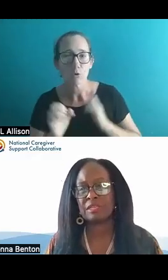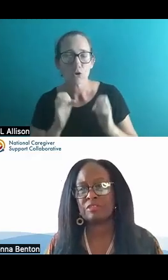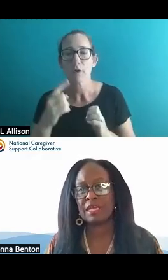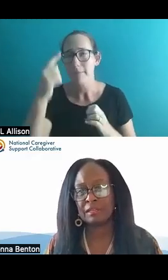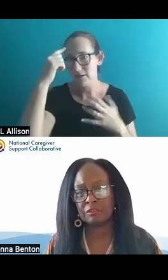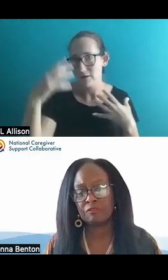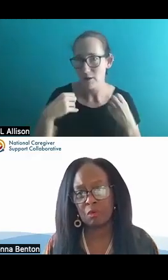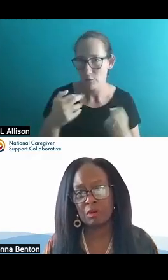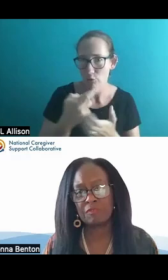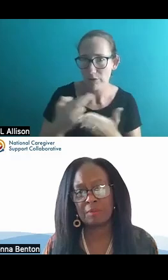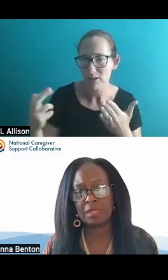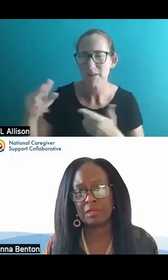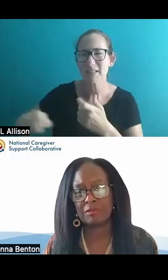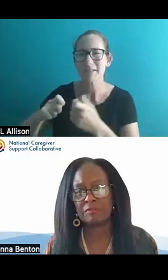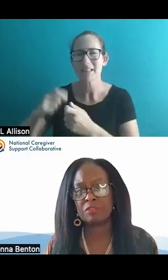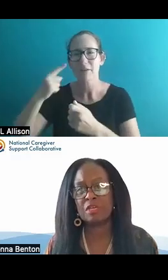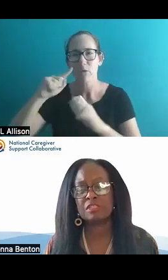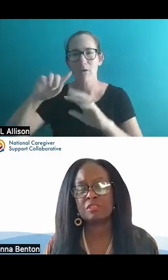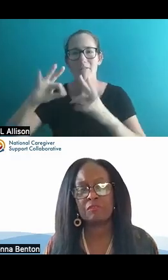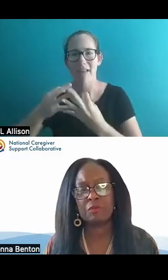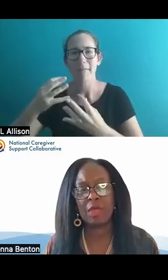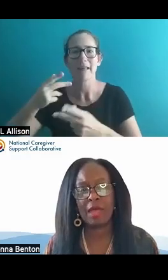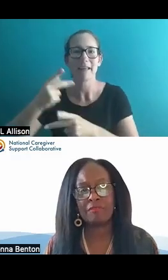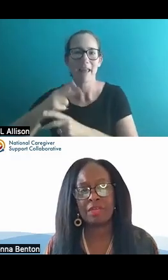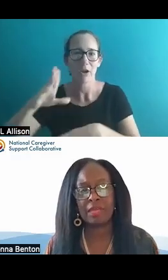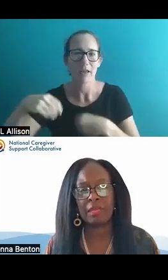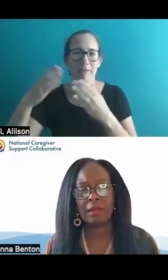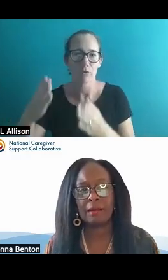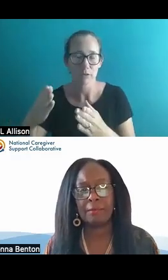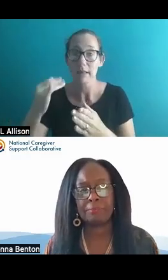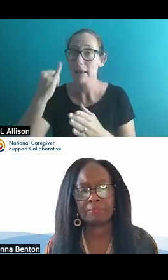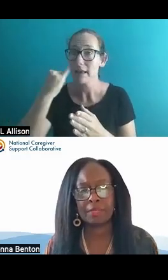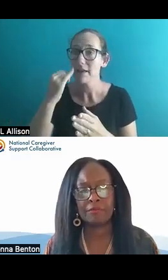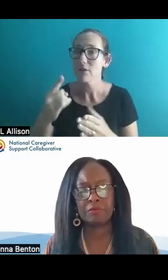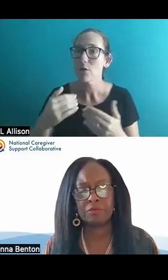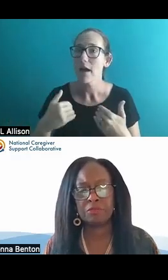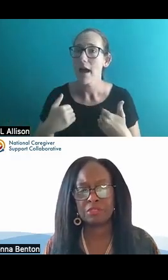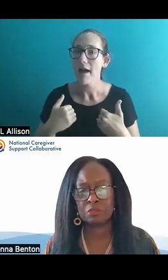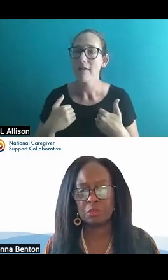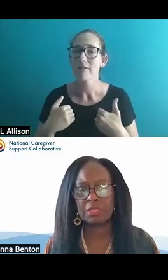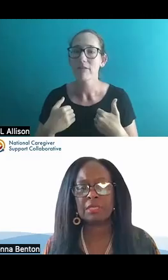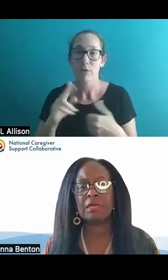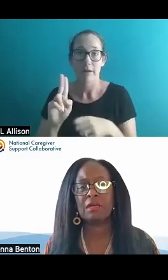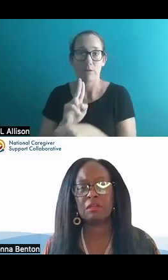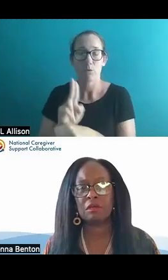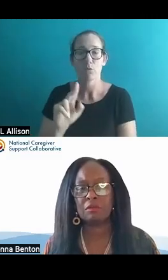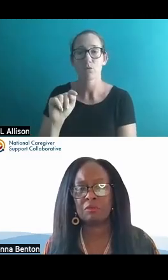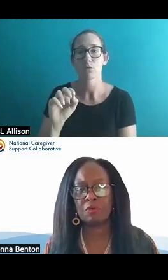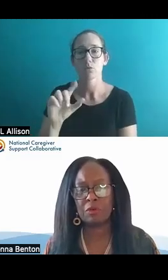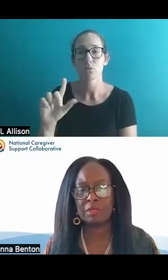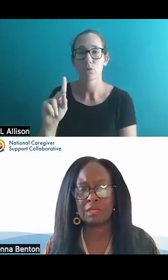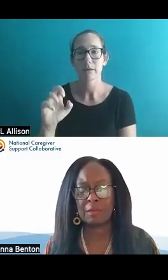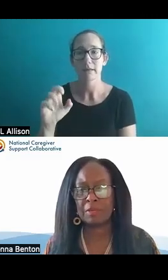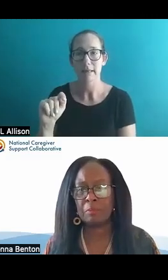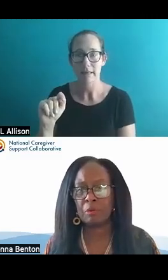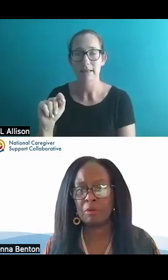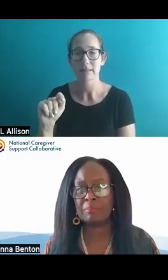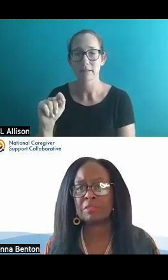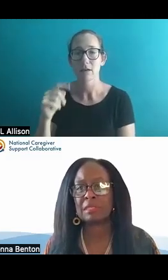are tailored for family caregivers. So if you have if you use this toolkit for the EAP programs that